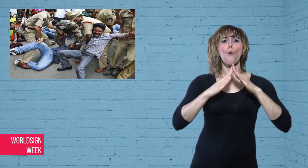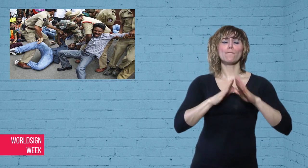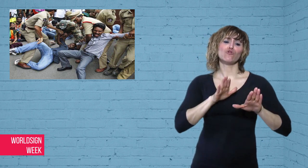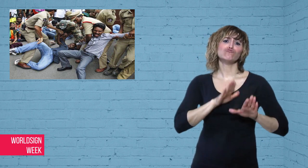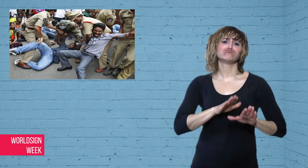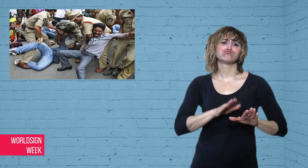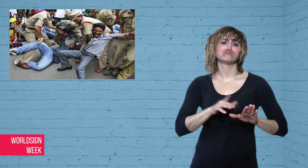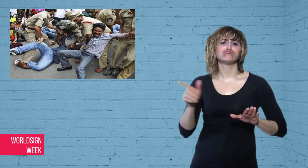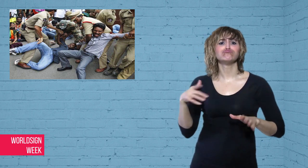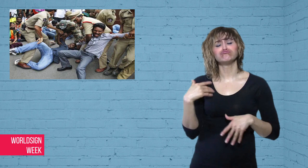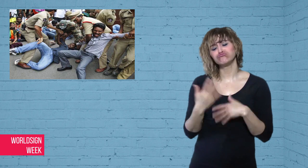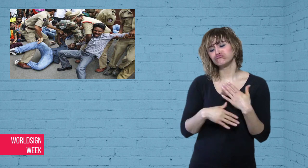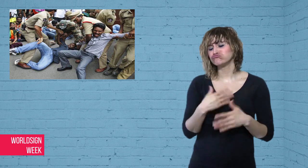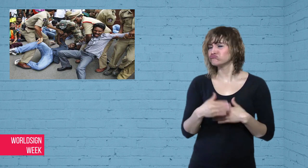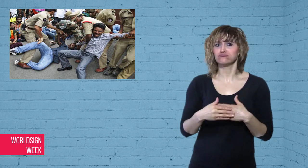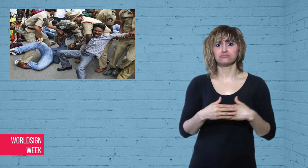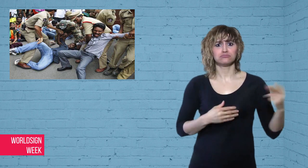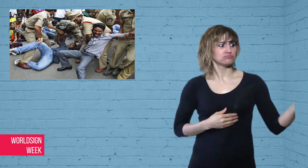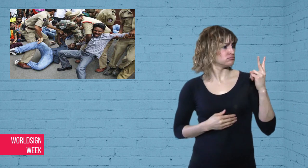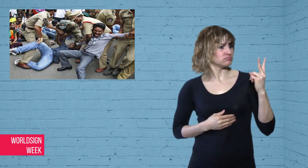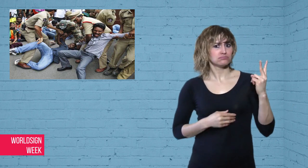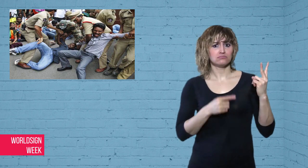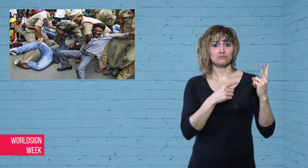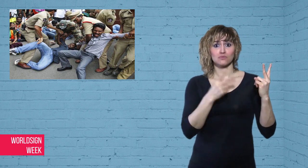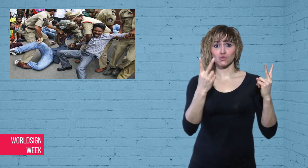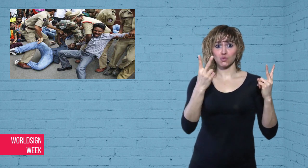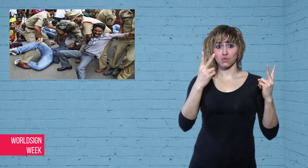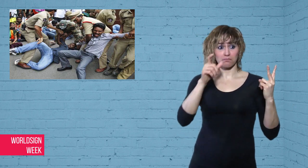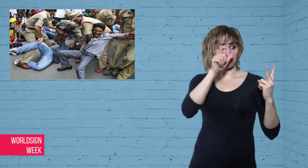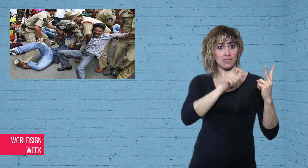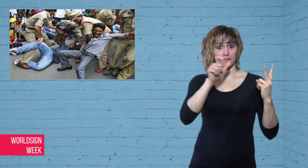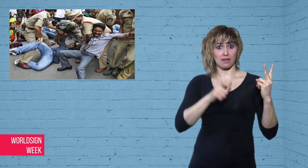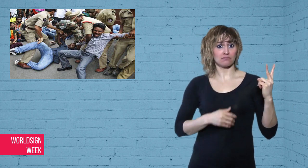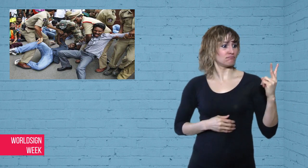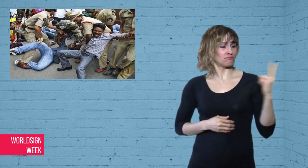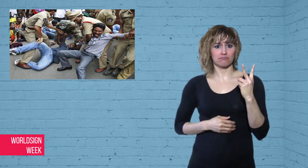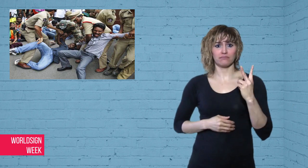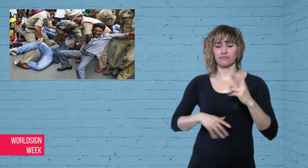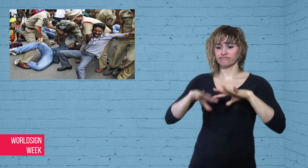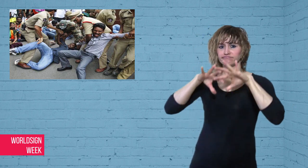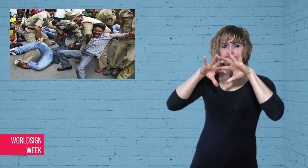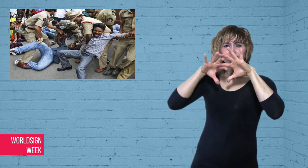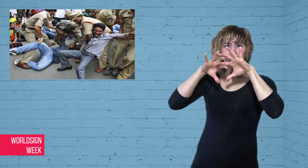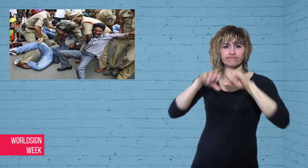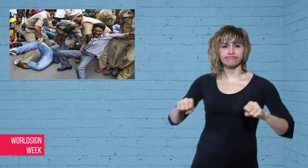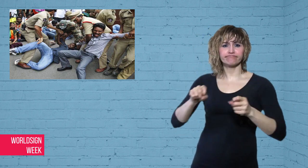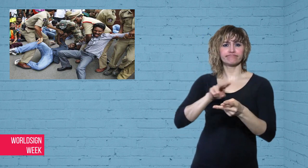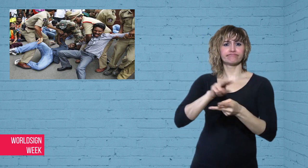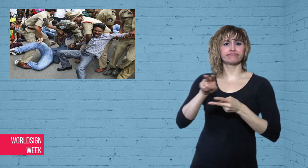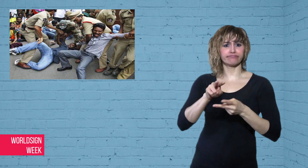was gangraped by two people in